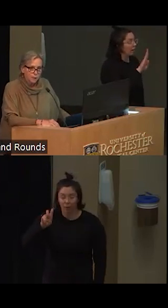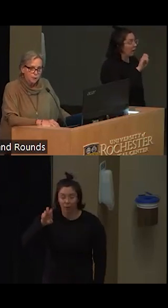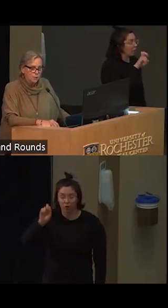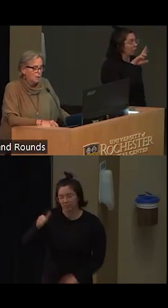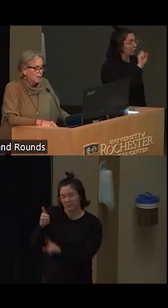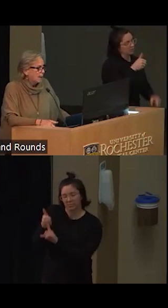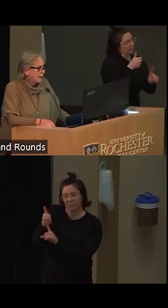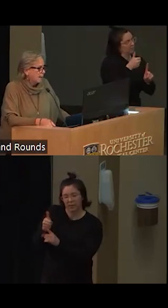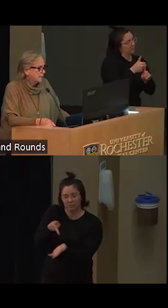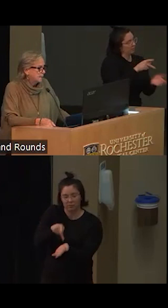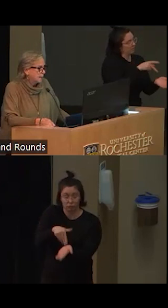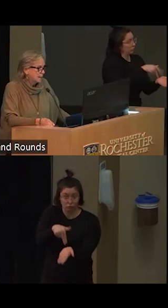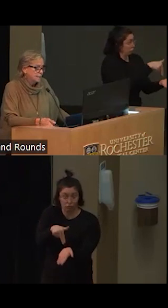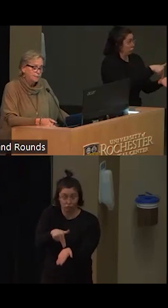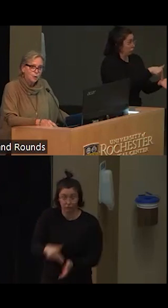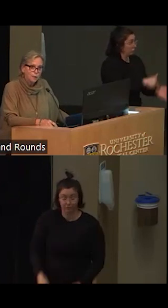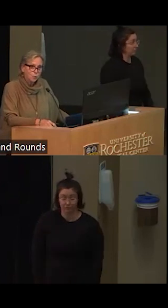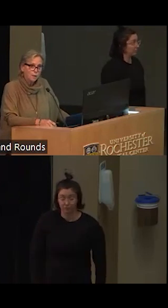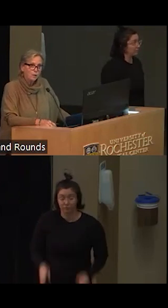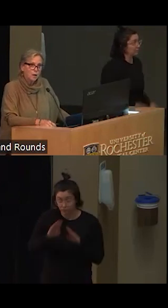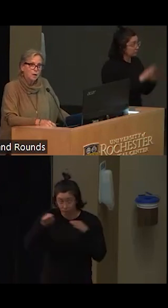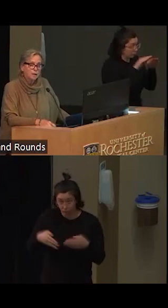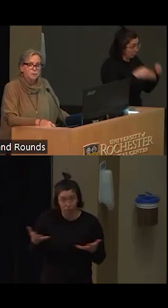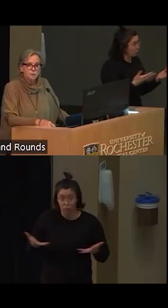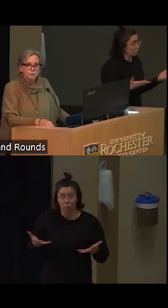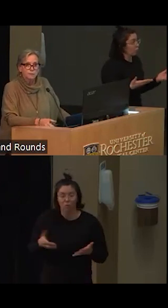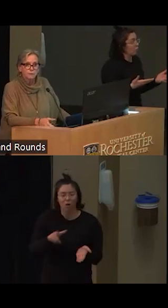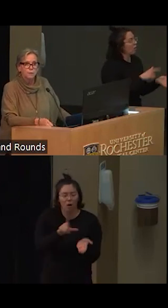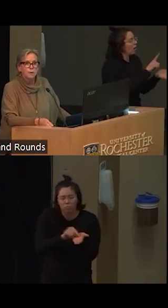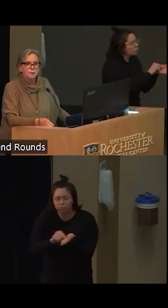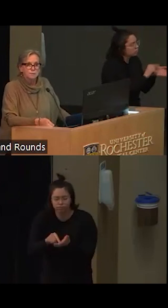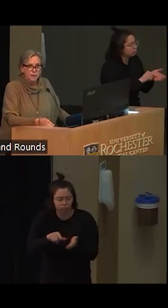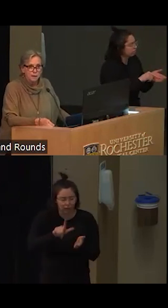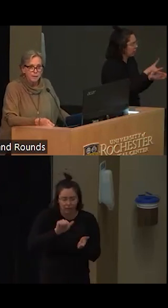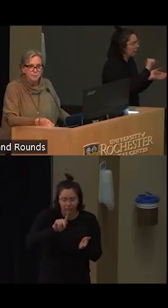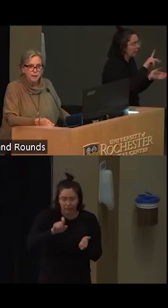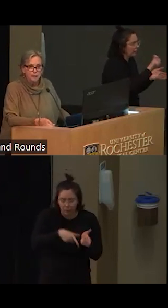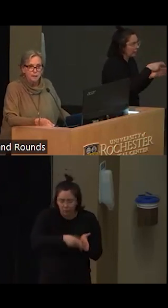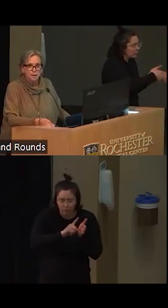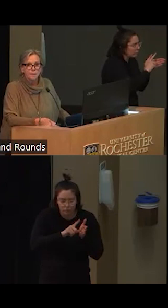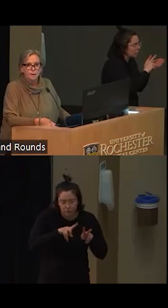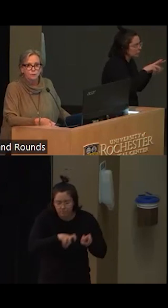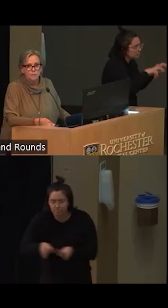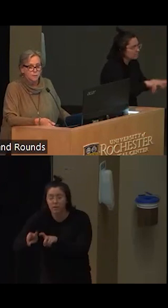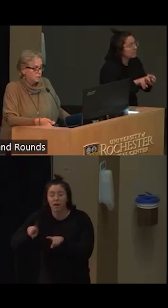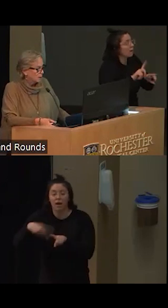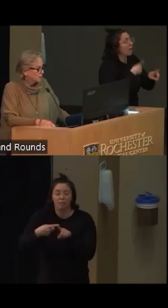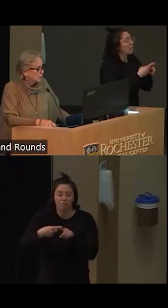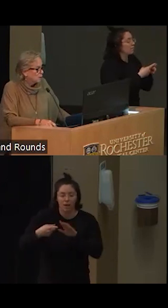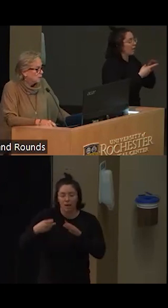nurse and the focus was on literature review developing the model and then researching it